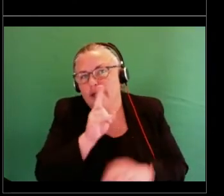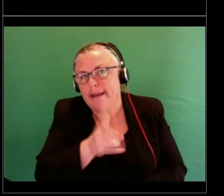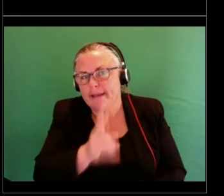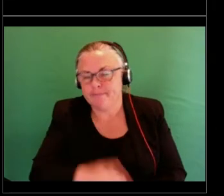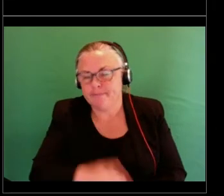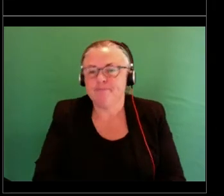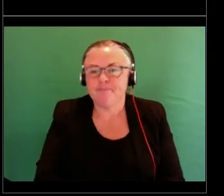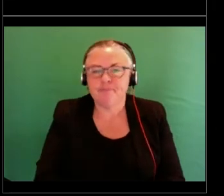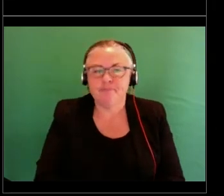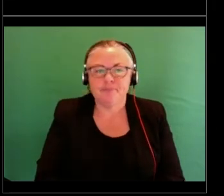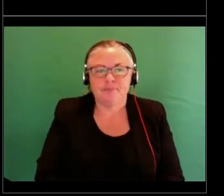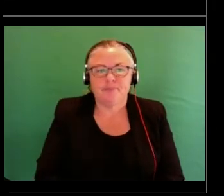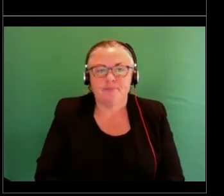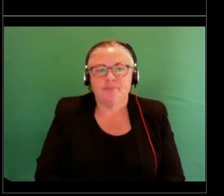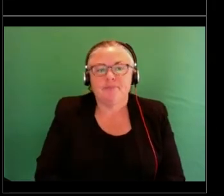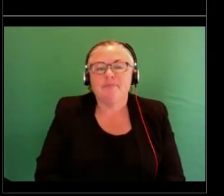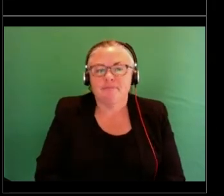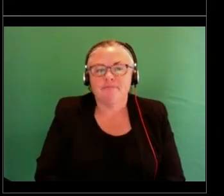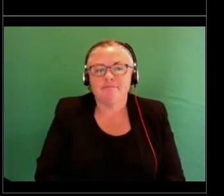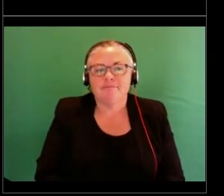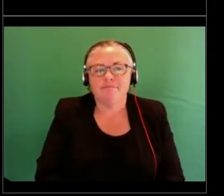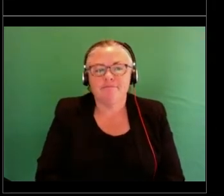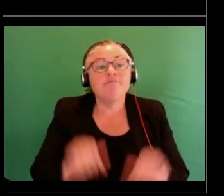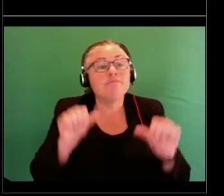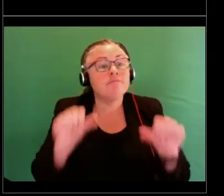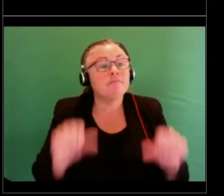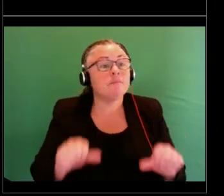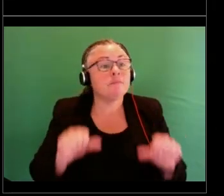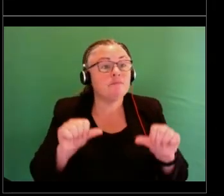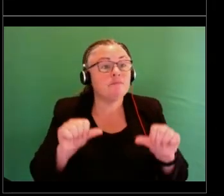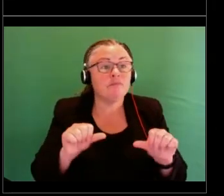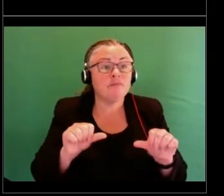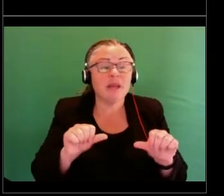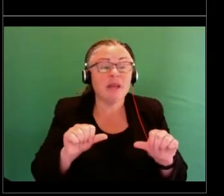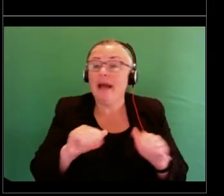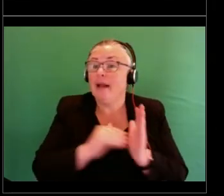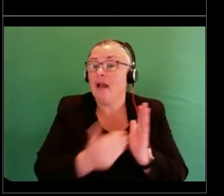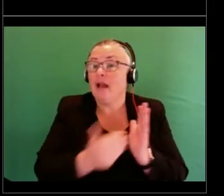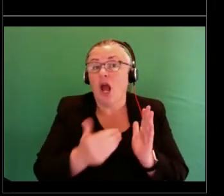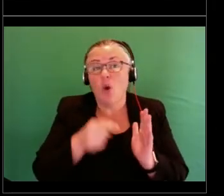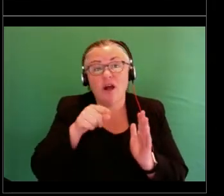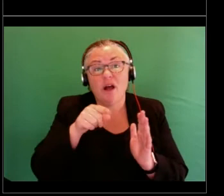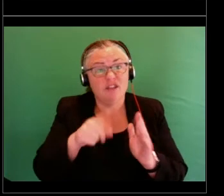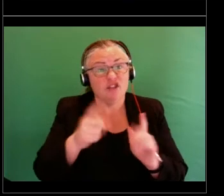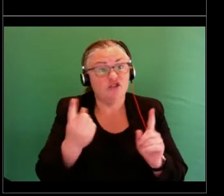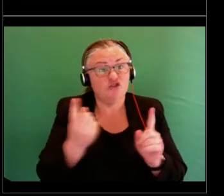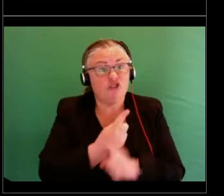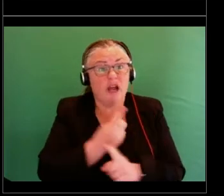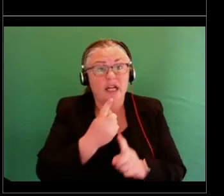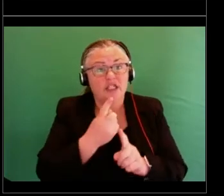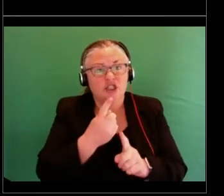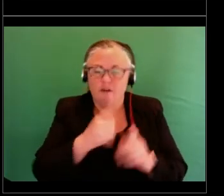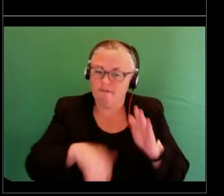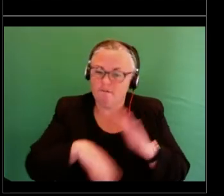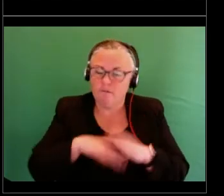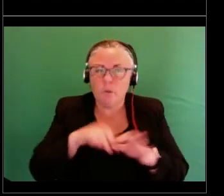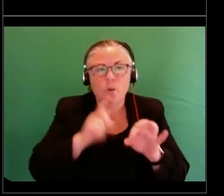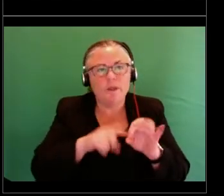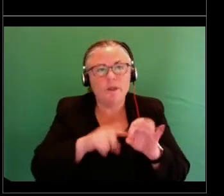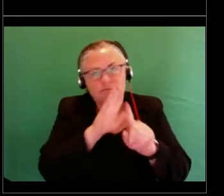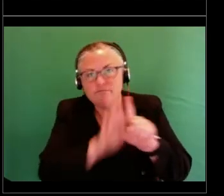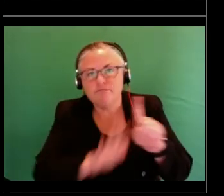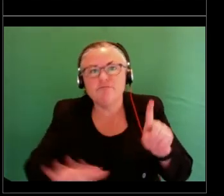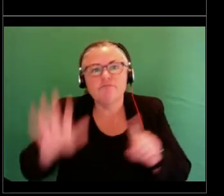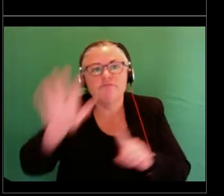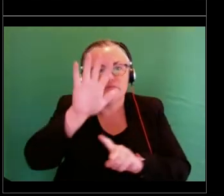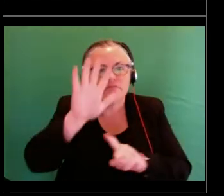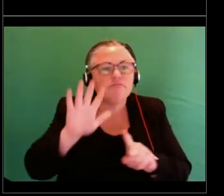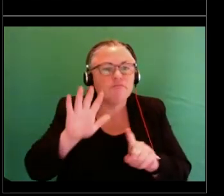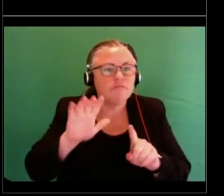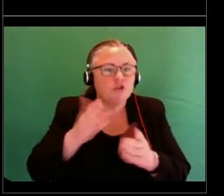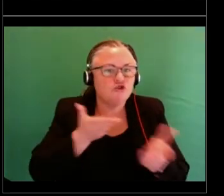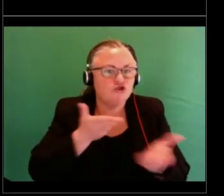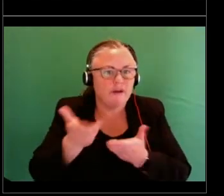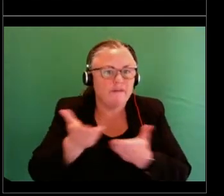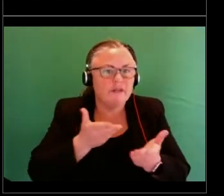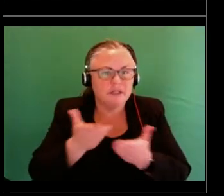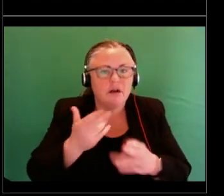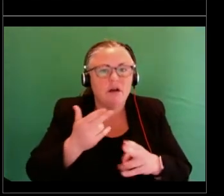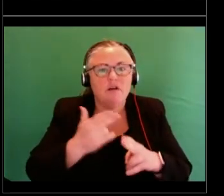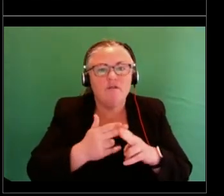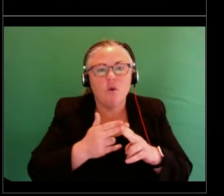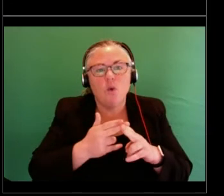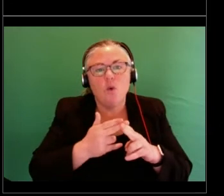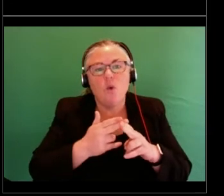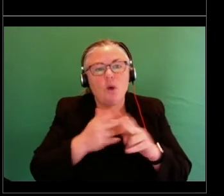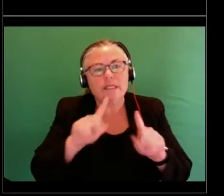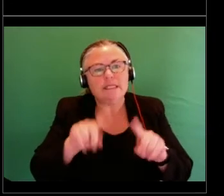client to submit a Legal Aid Queensland application?